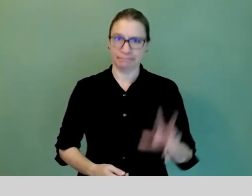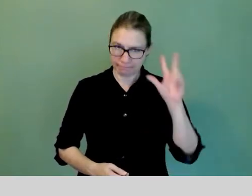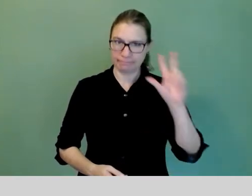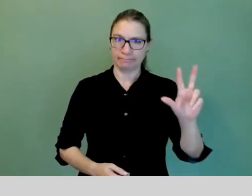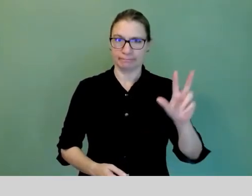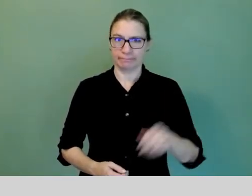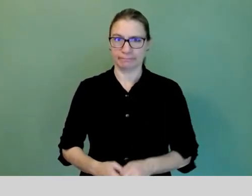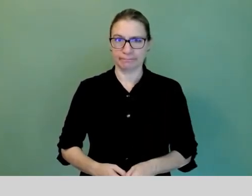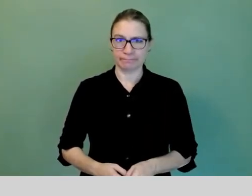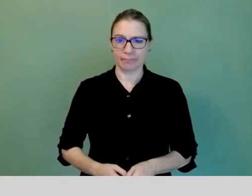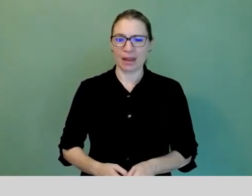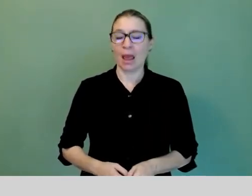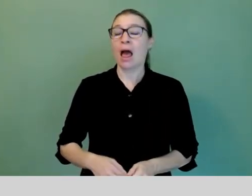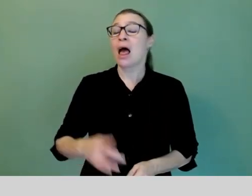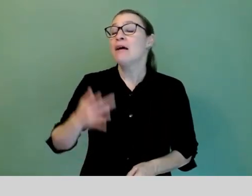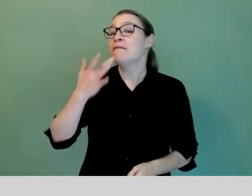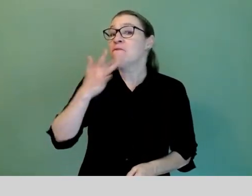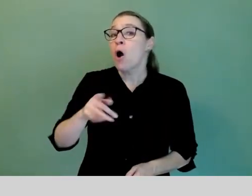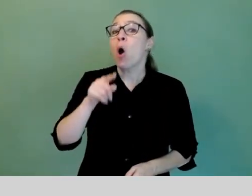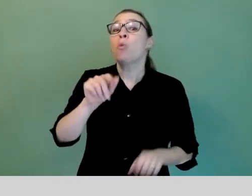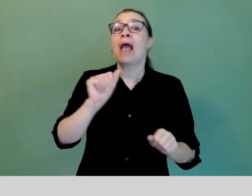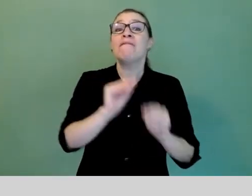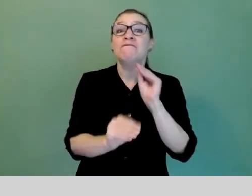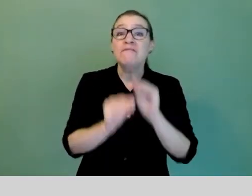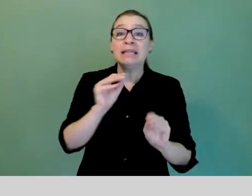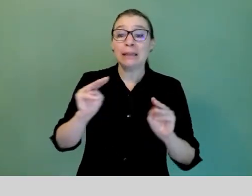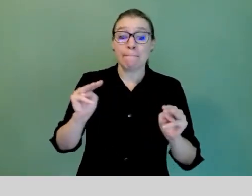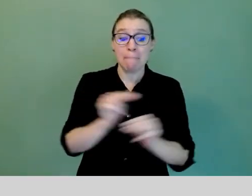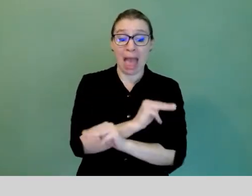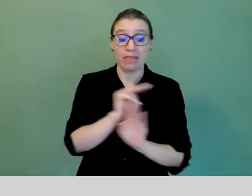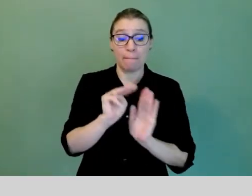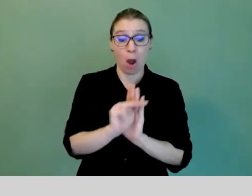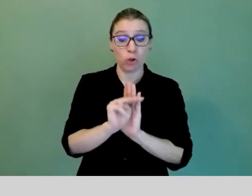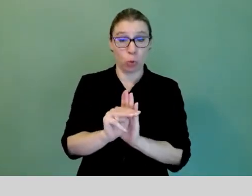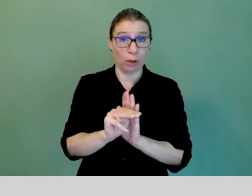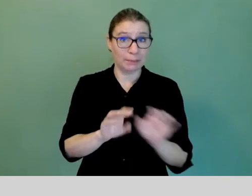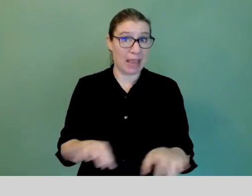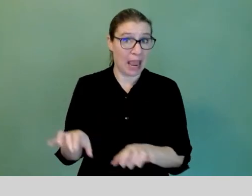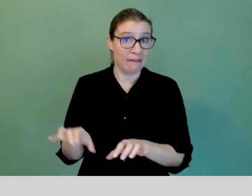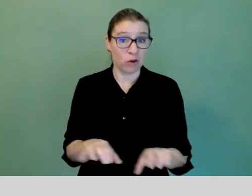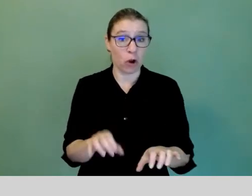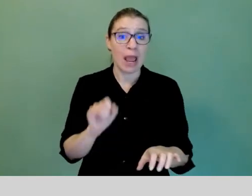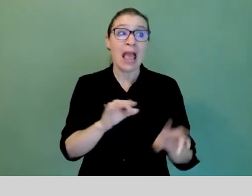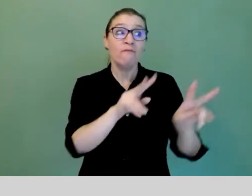Fortunately, you can fix the math module's behavior. If you import math,